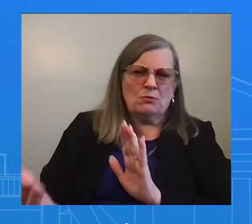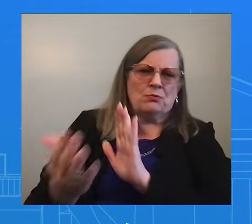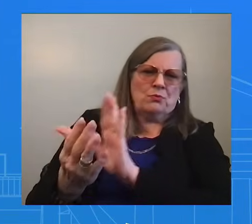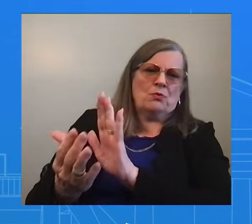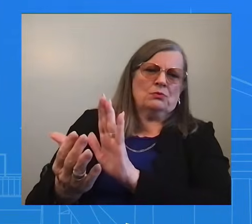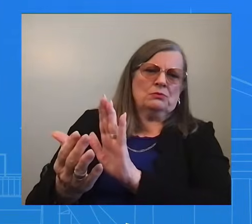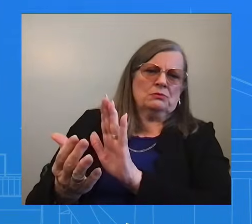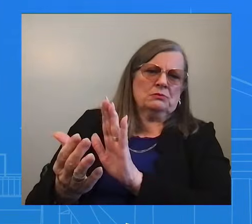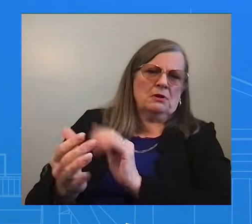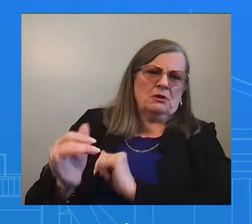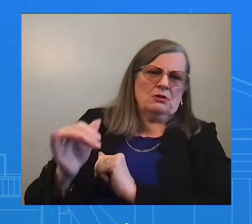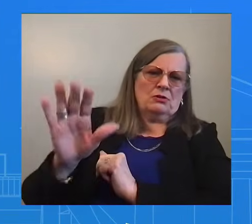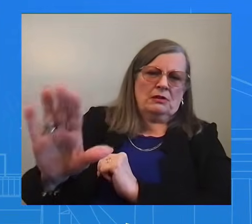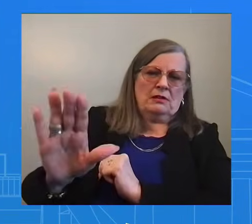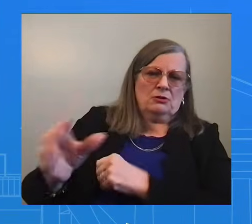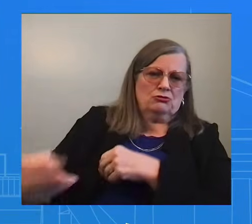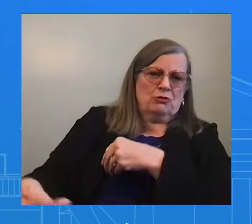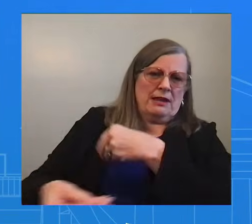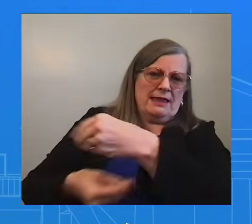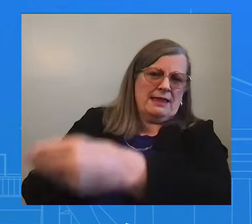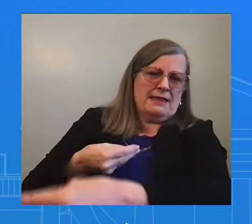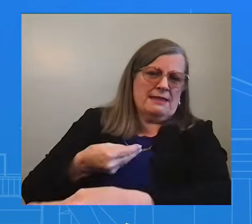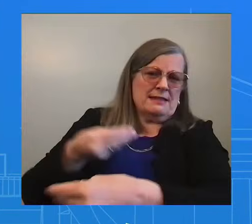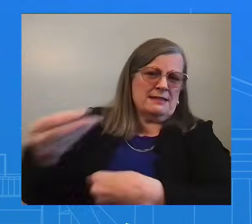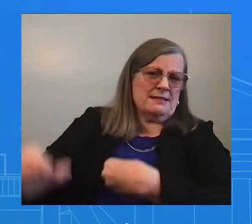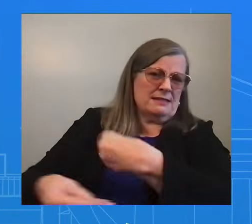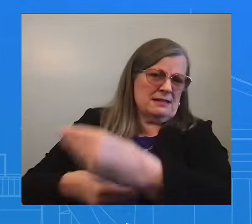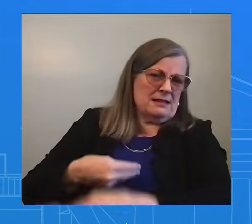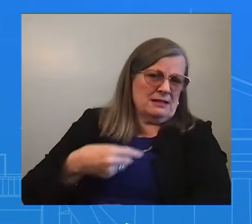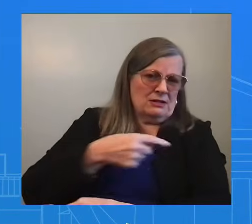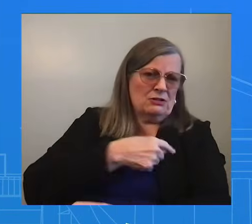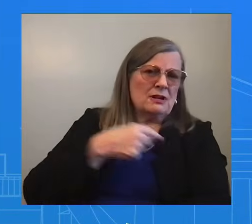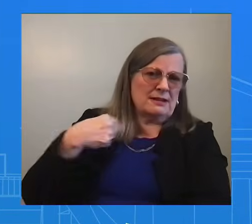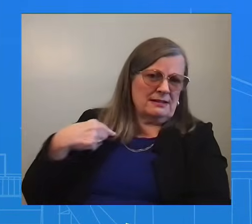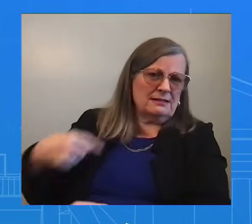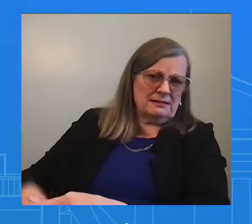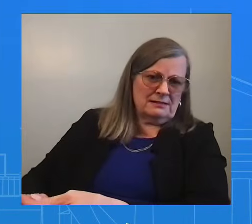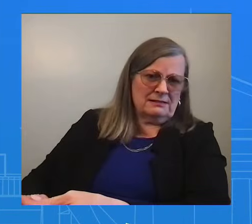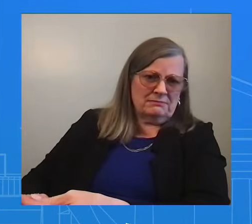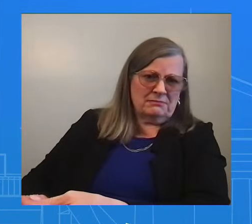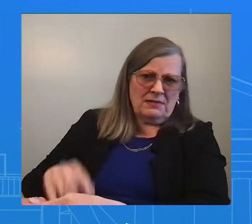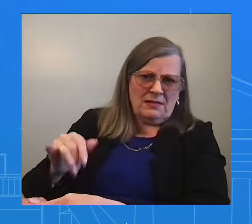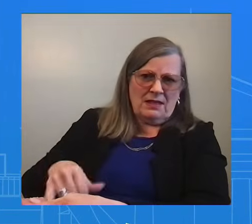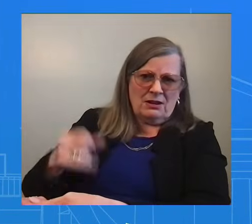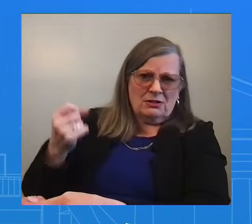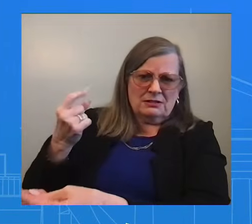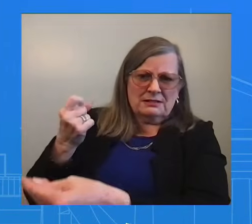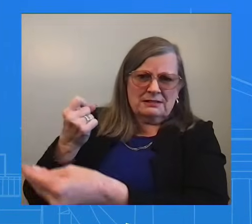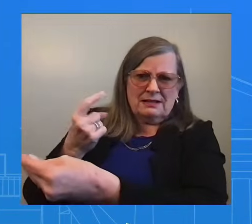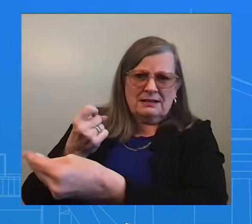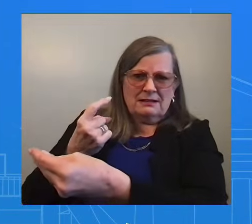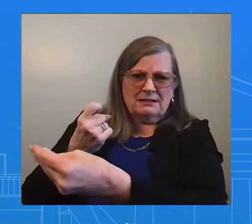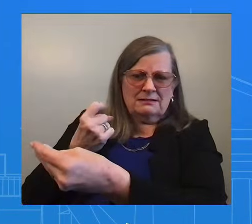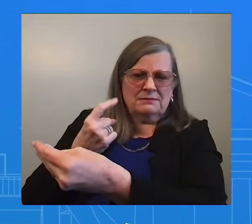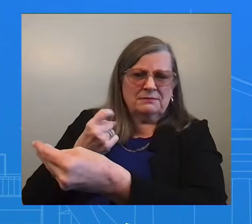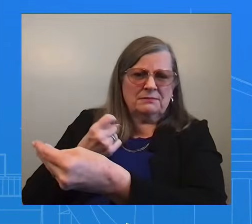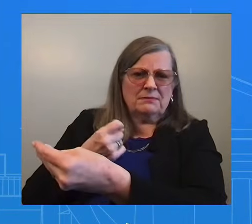and that certainly applies to our review of these tariffs. I just don't have any additional updates. But that has certainly been the path that we've taken on this.